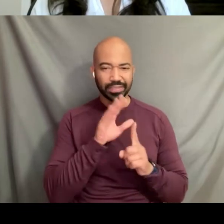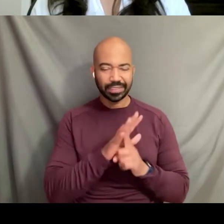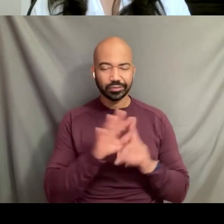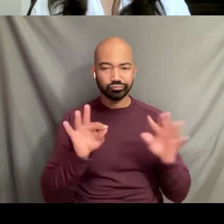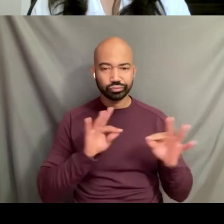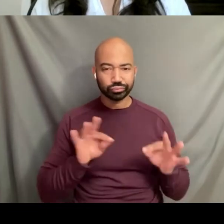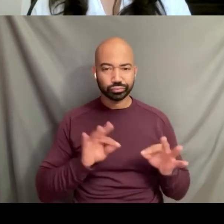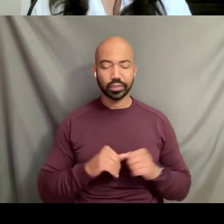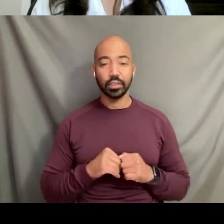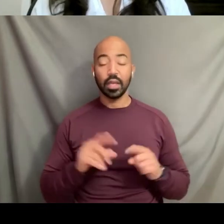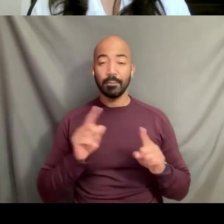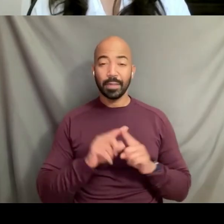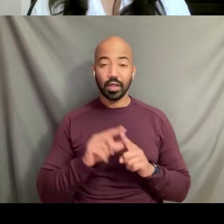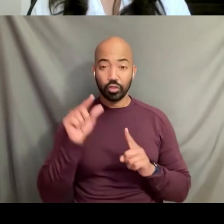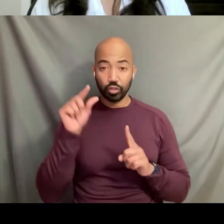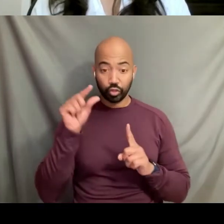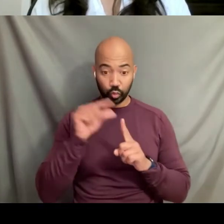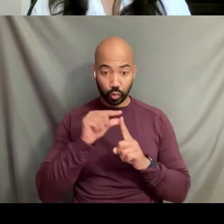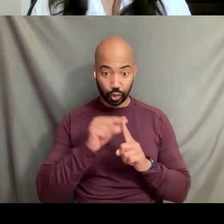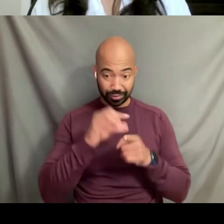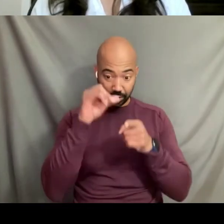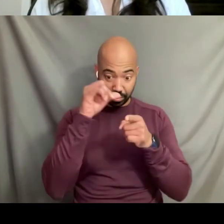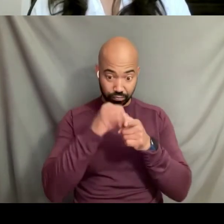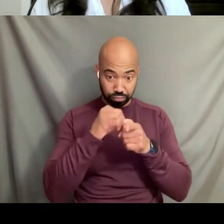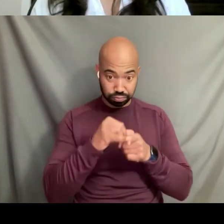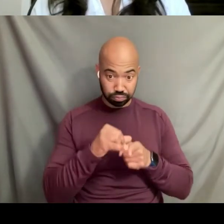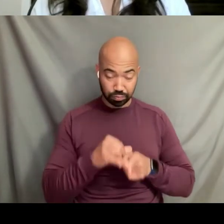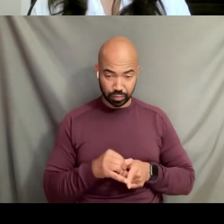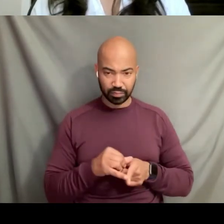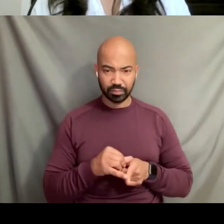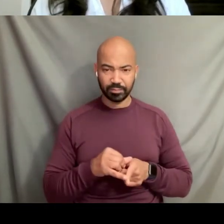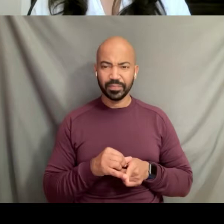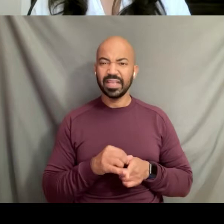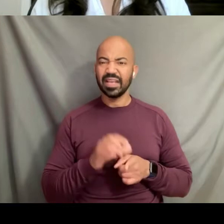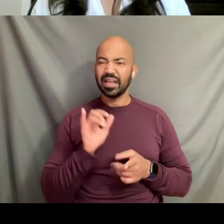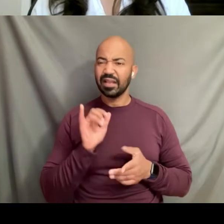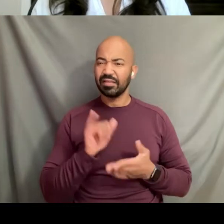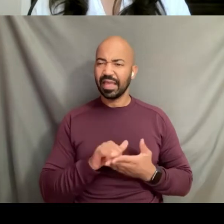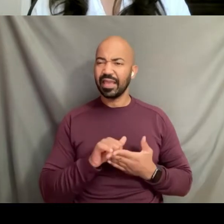and see how they impacted the choices of students with disabilities to study abroad,